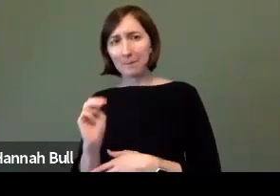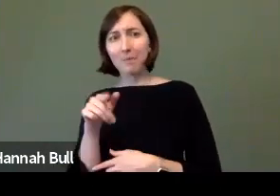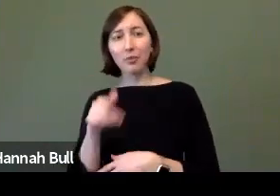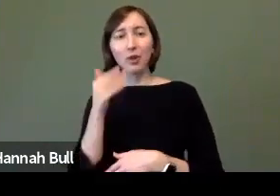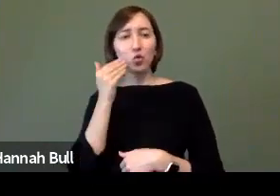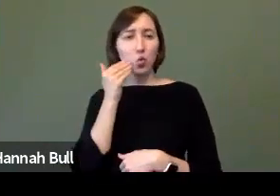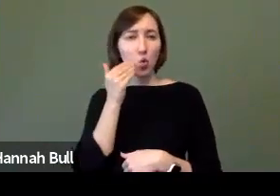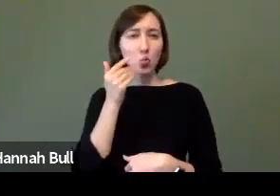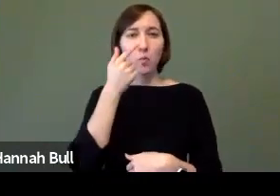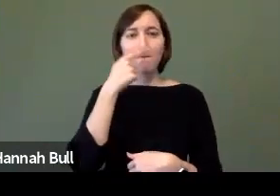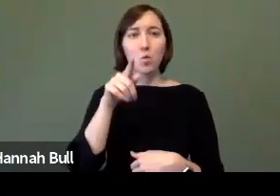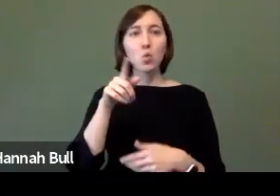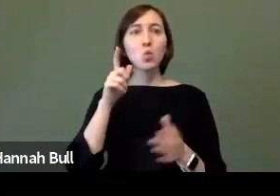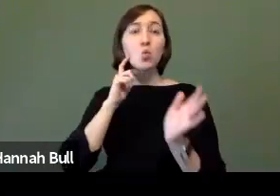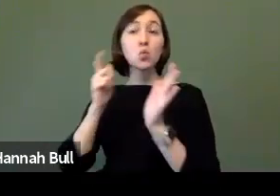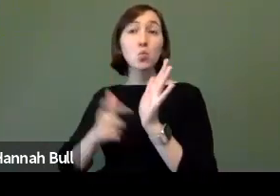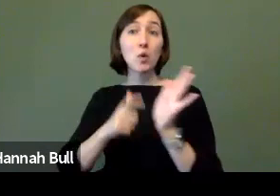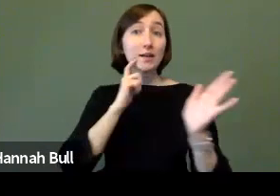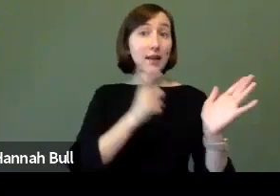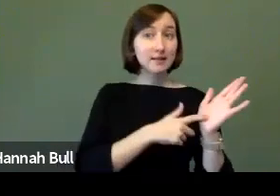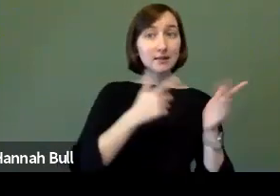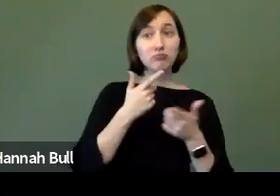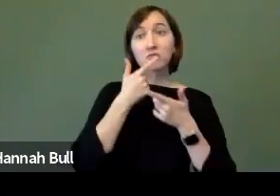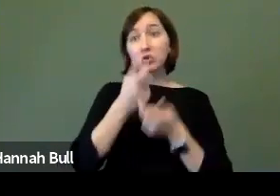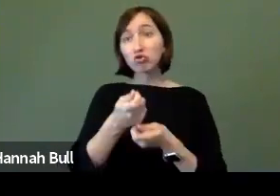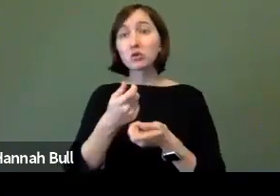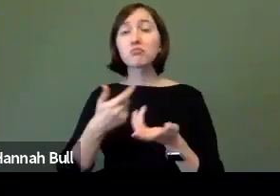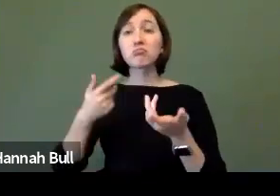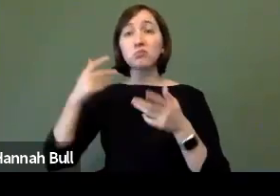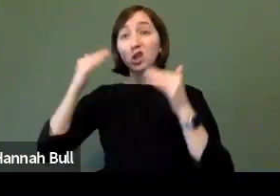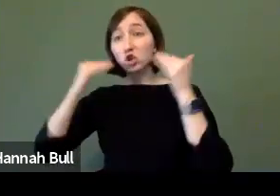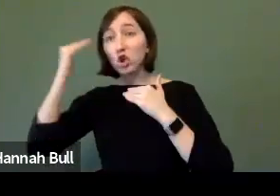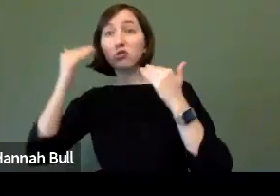the interest of adults and children with autism